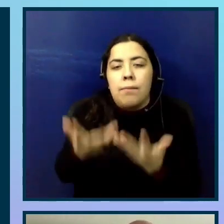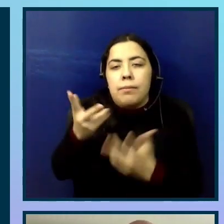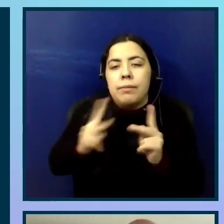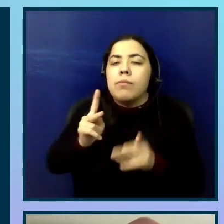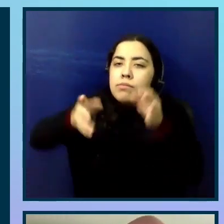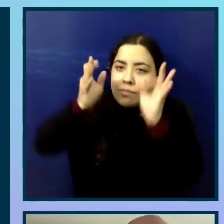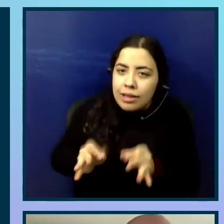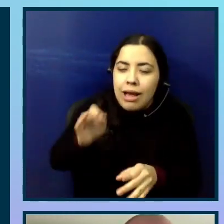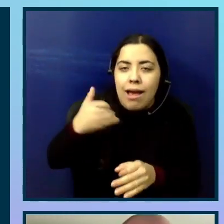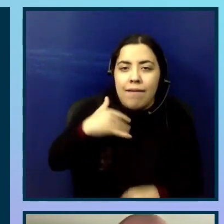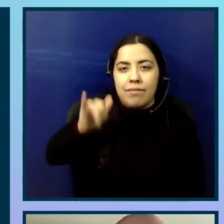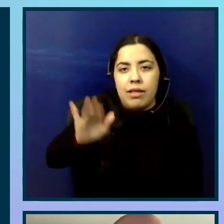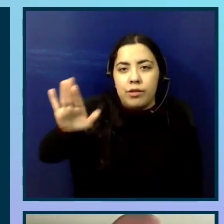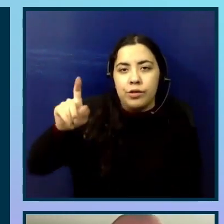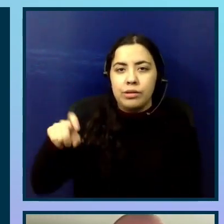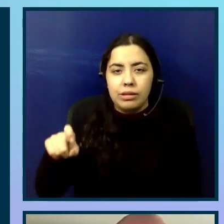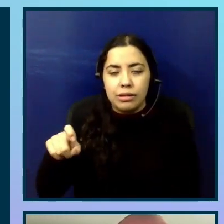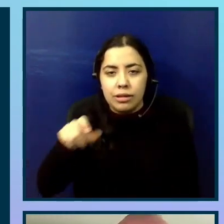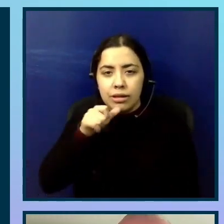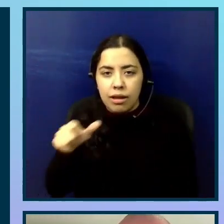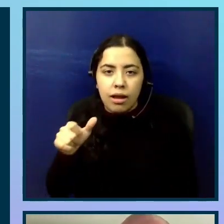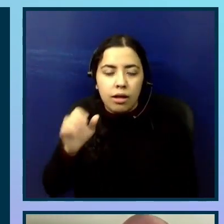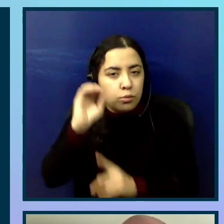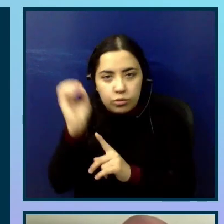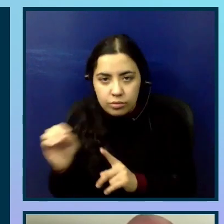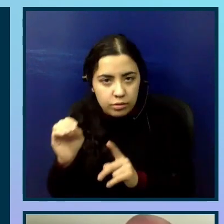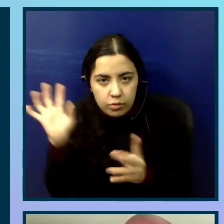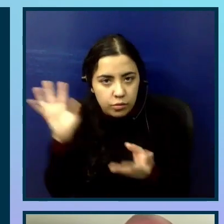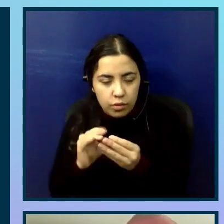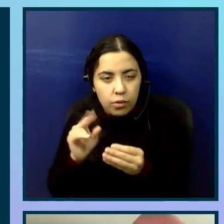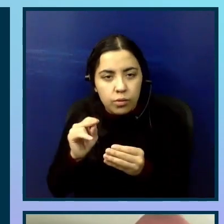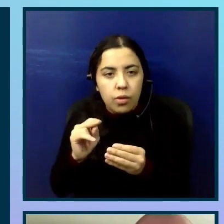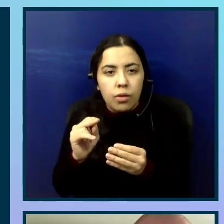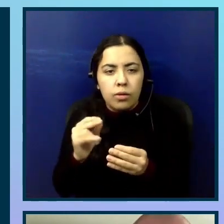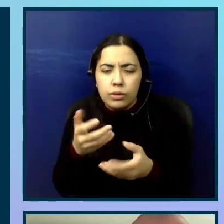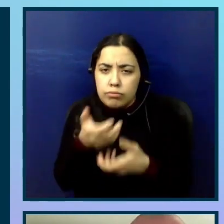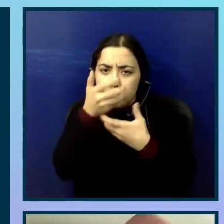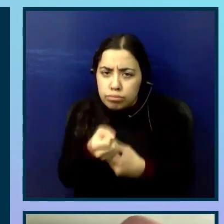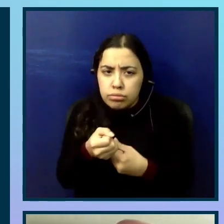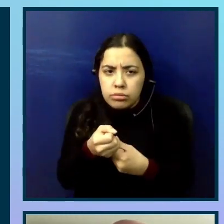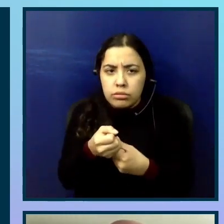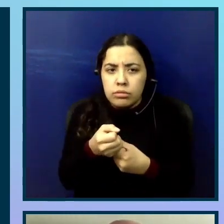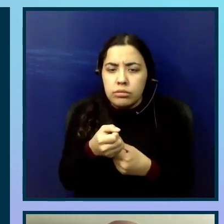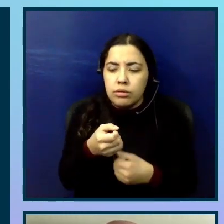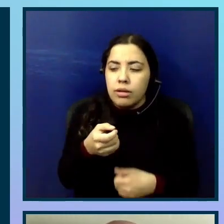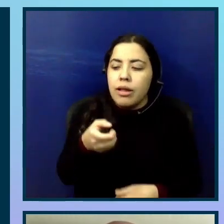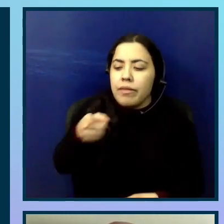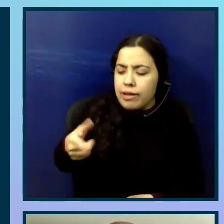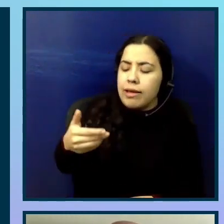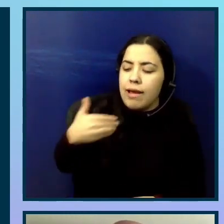and can we find enough people with that need? There may be a lot more, but we have to be certain